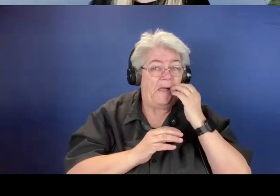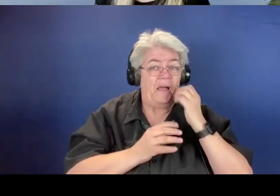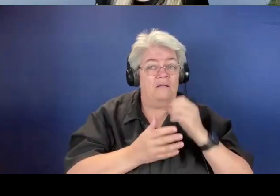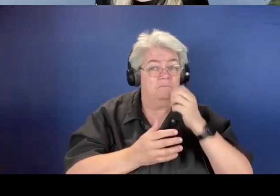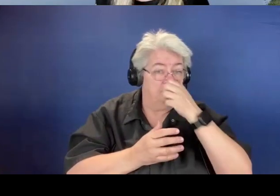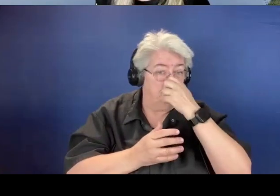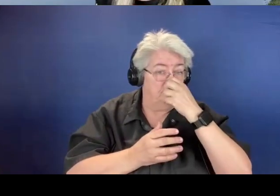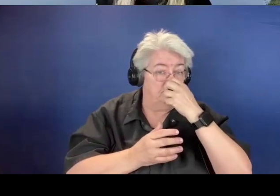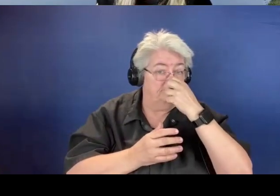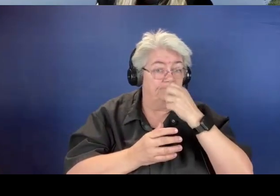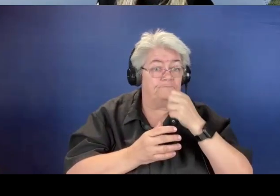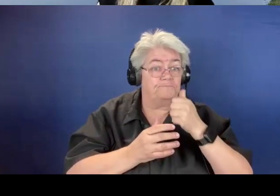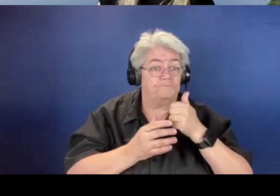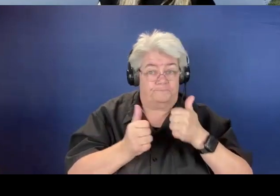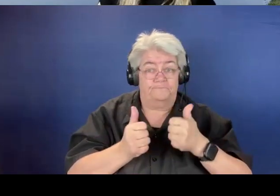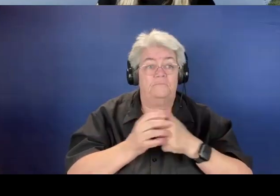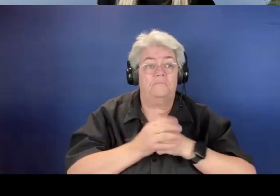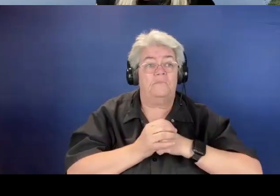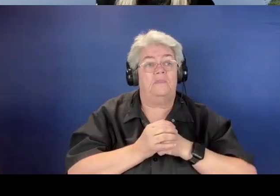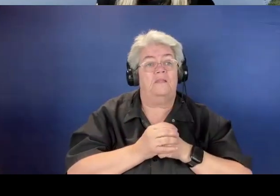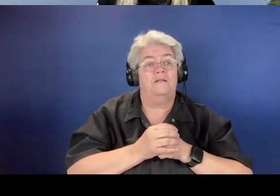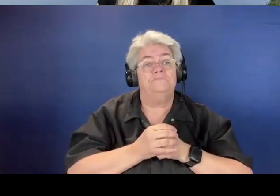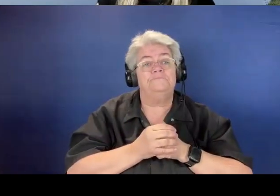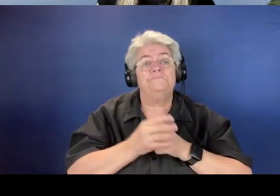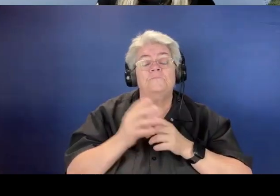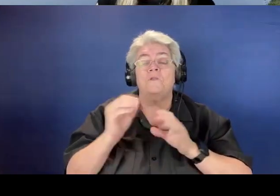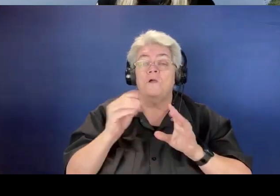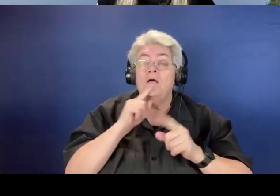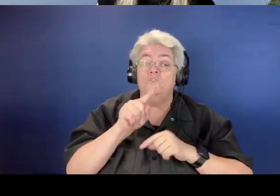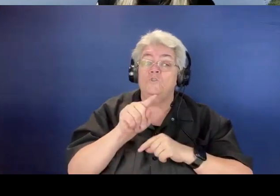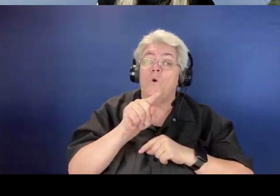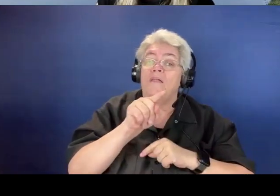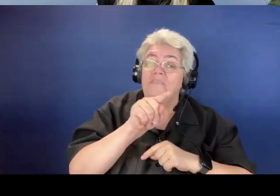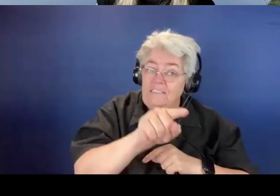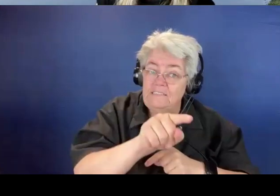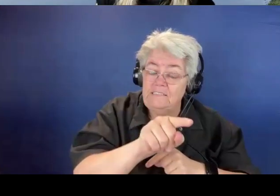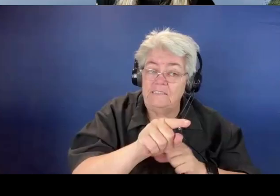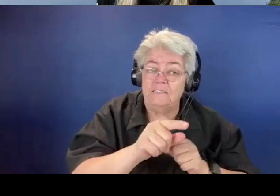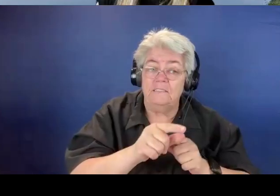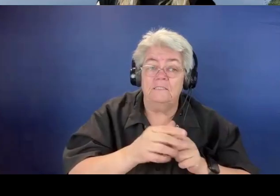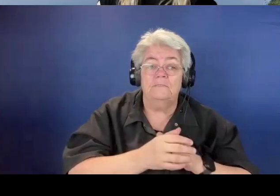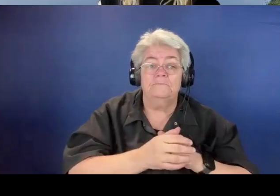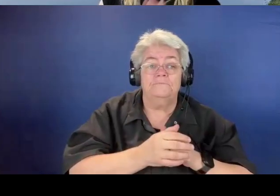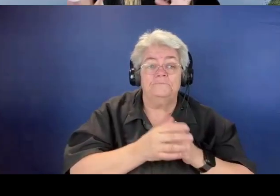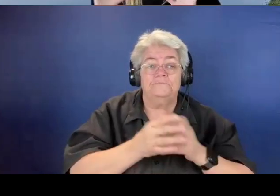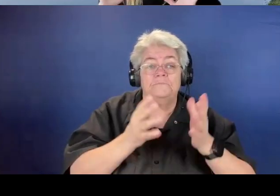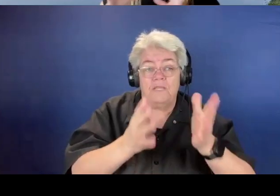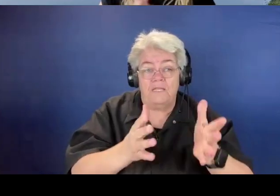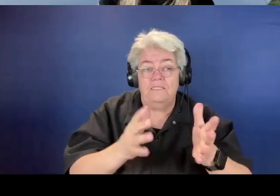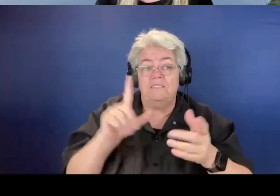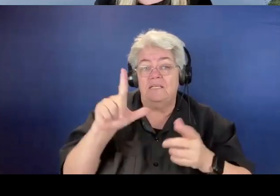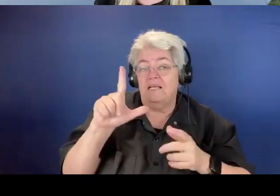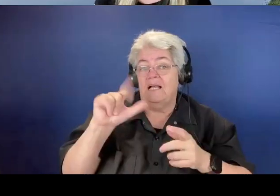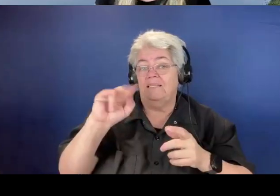All right. Are you seeing it? Yes. Okay. So, here's an example of LING 10.